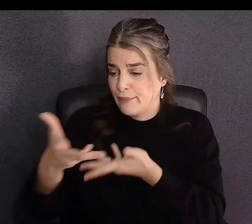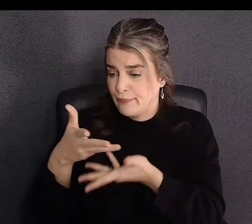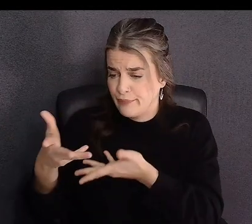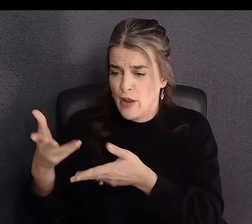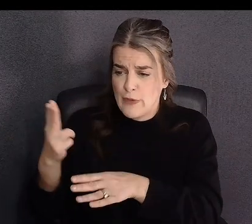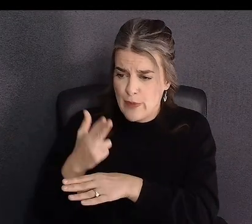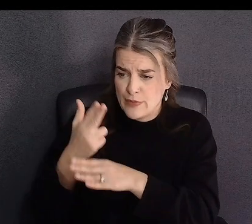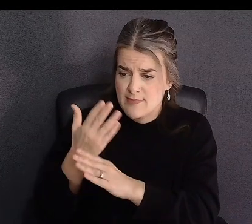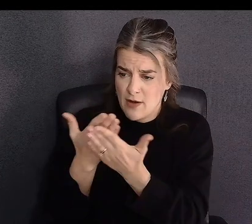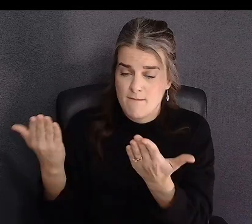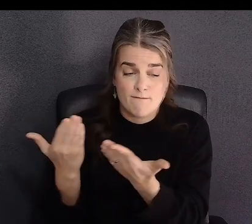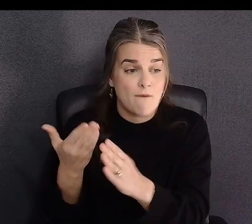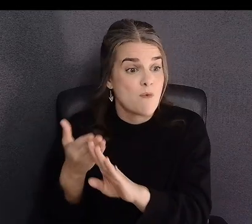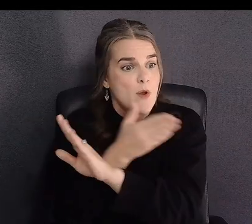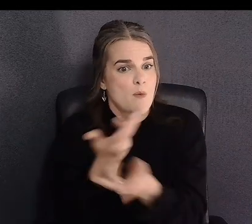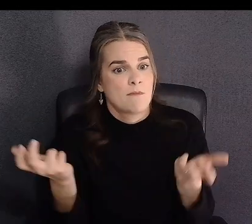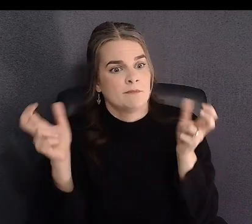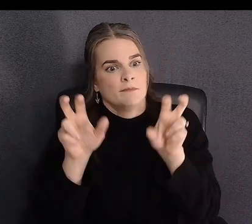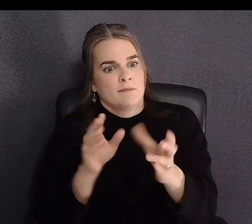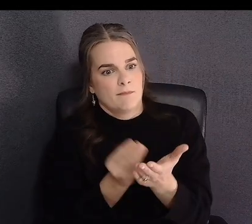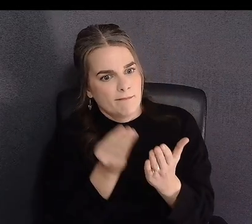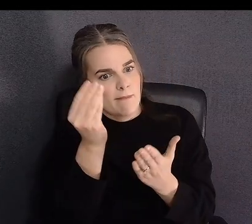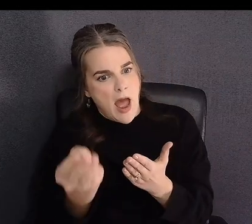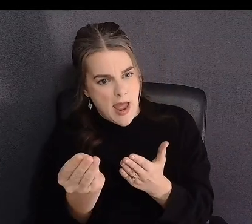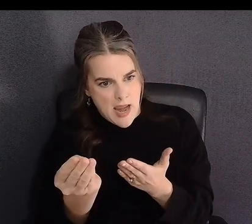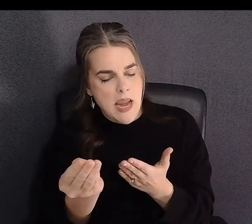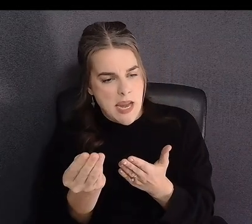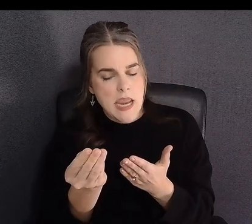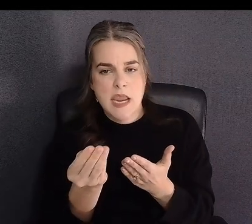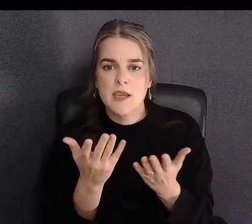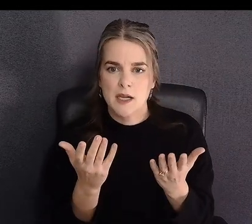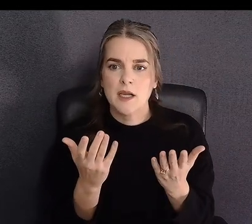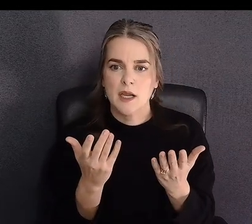before going all-in on it and investing